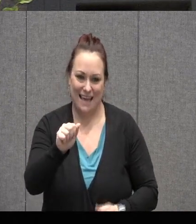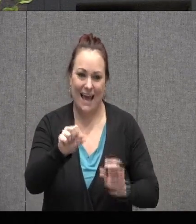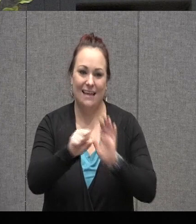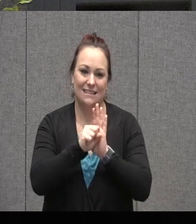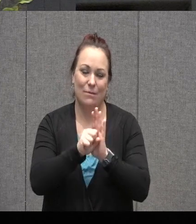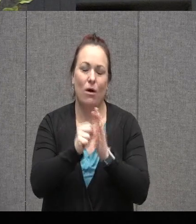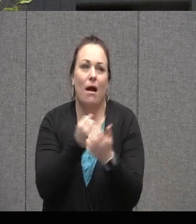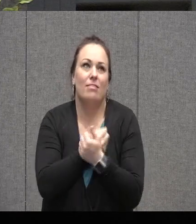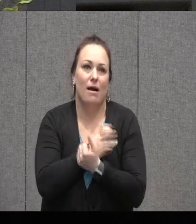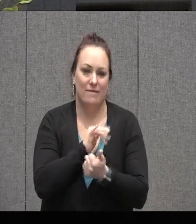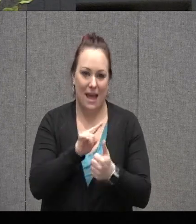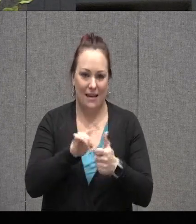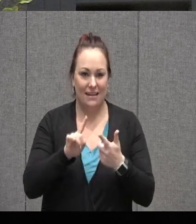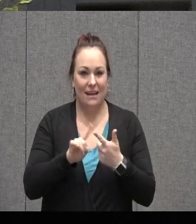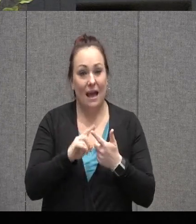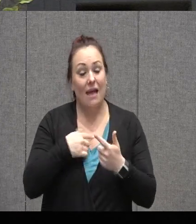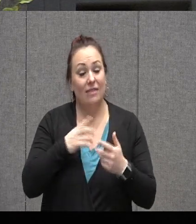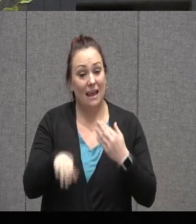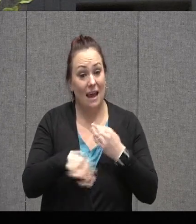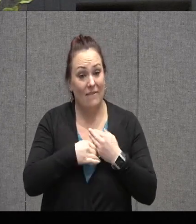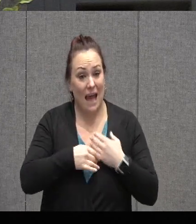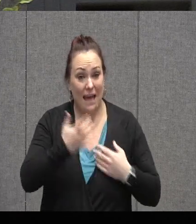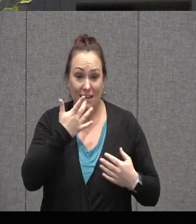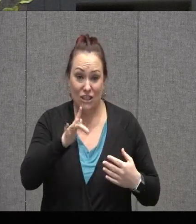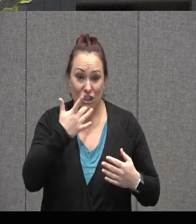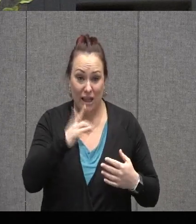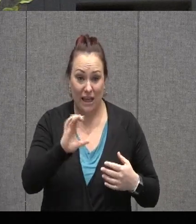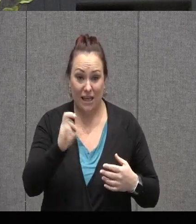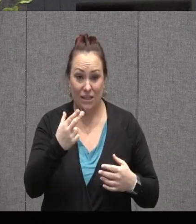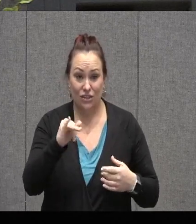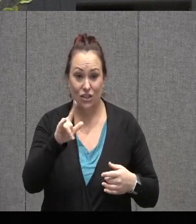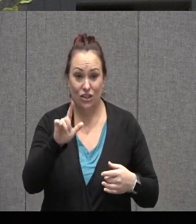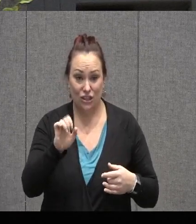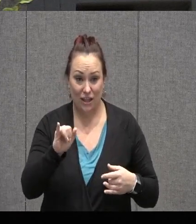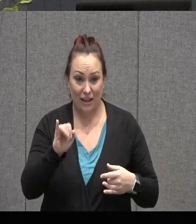And then I chose to include chili peppers on mine, because we're in New Mexico.